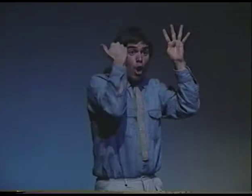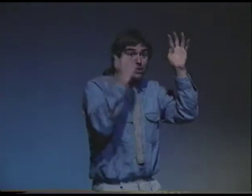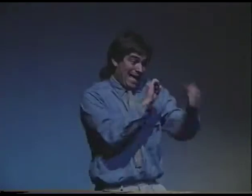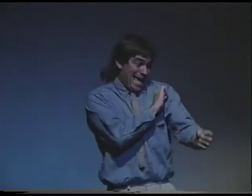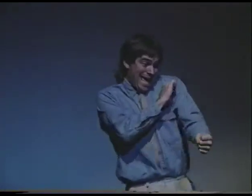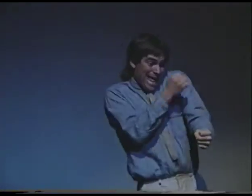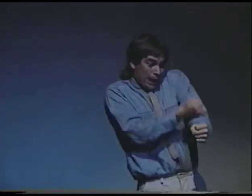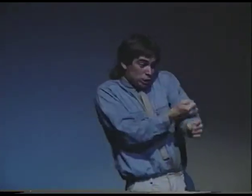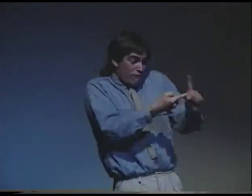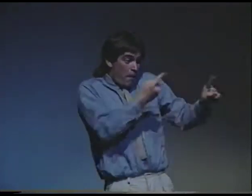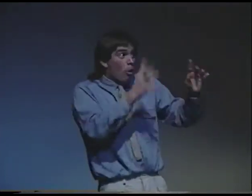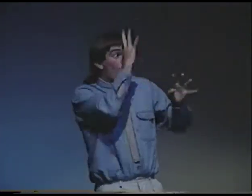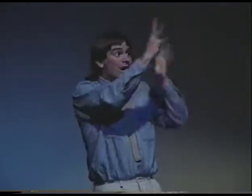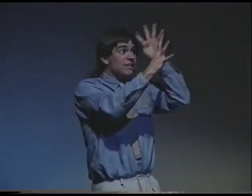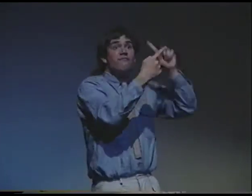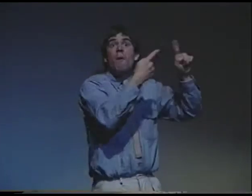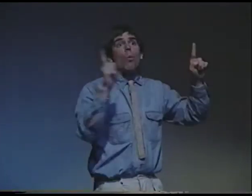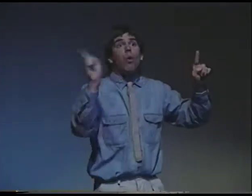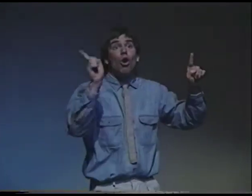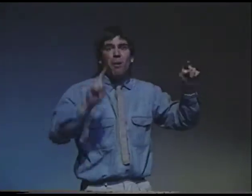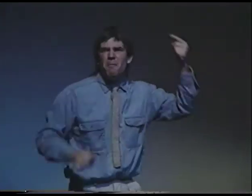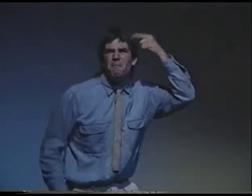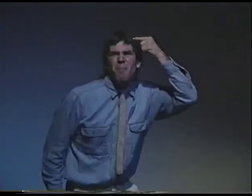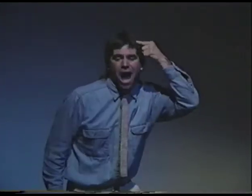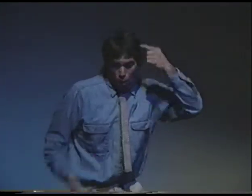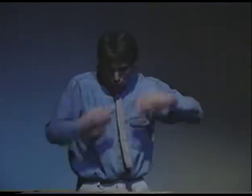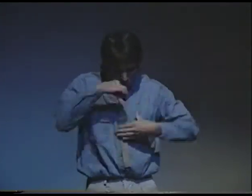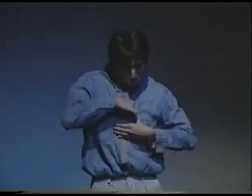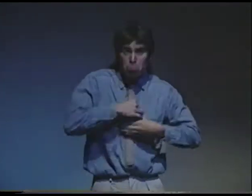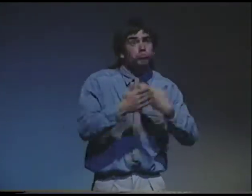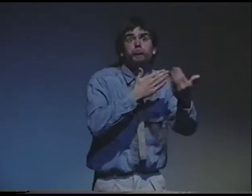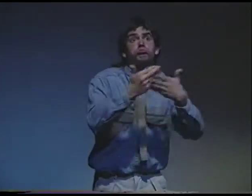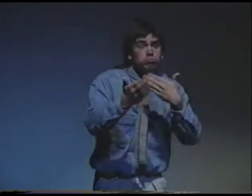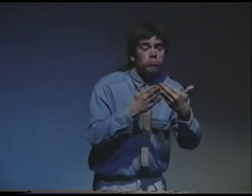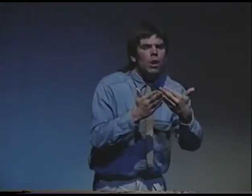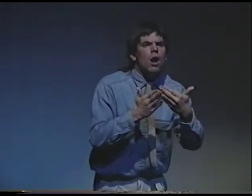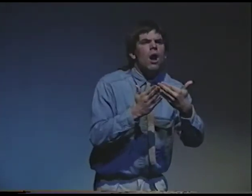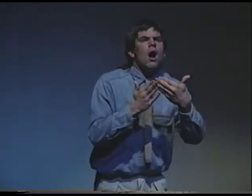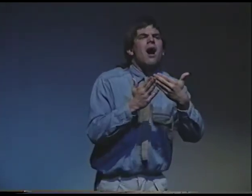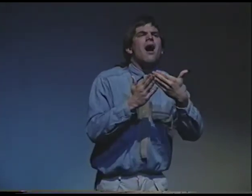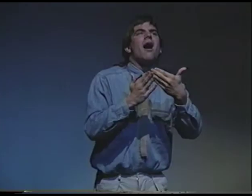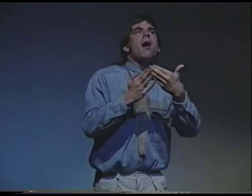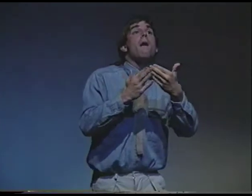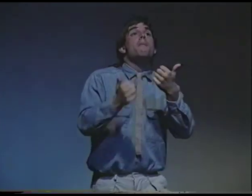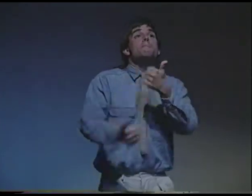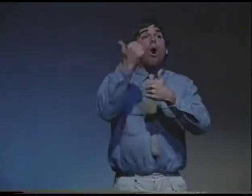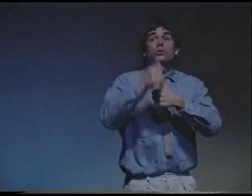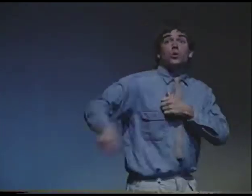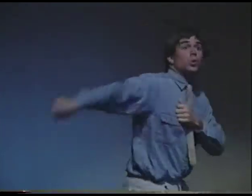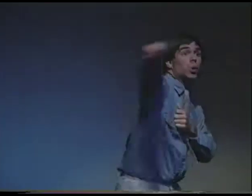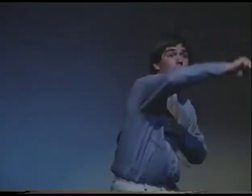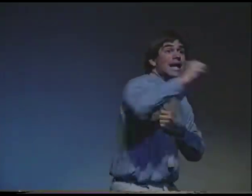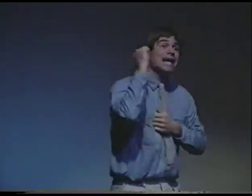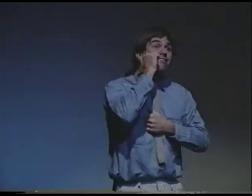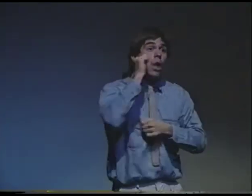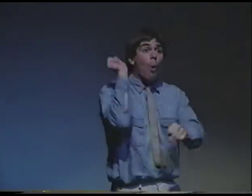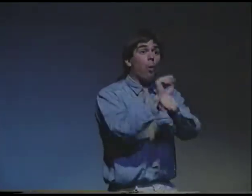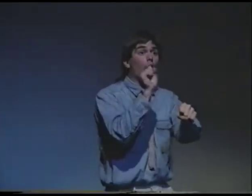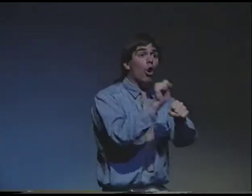But that creativity is really important because it's energy from your mind, from your inside.